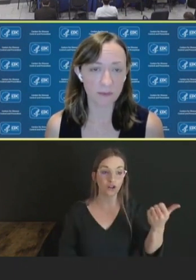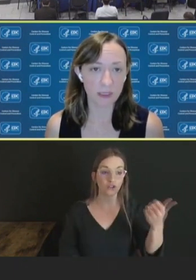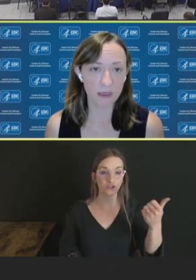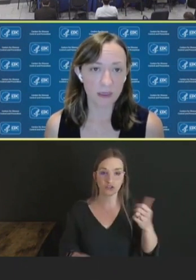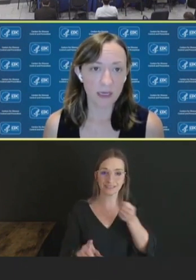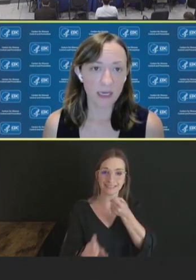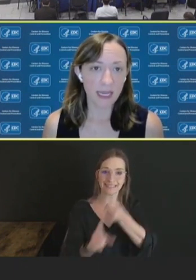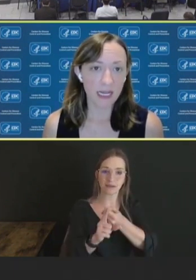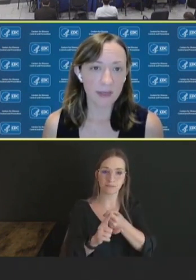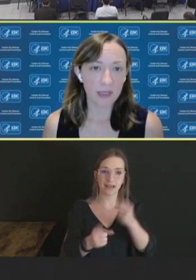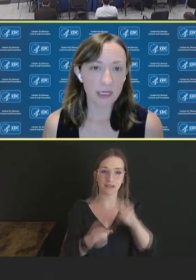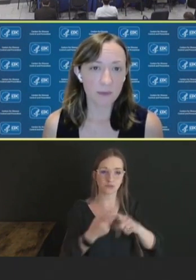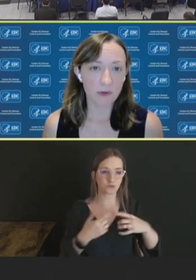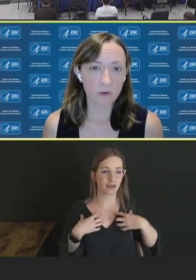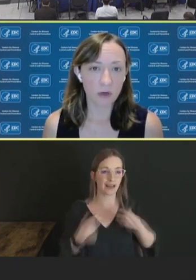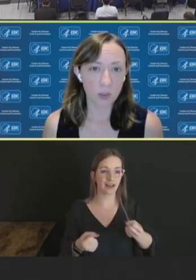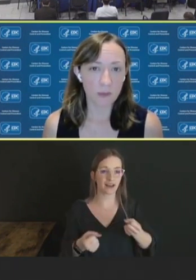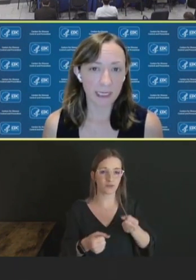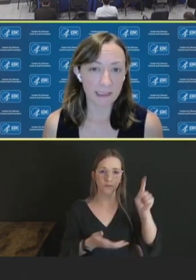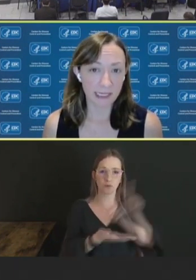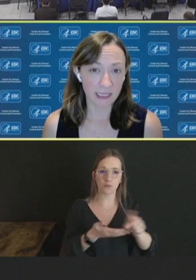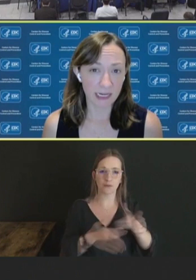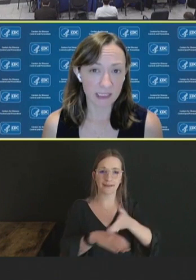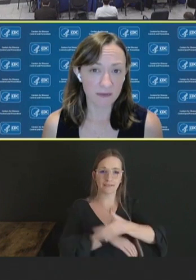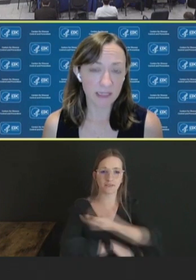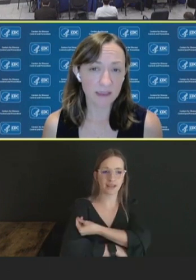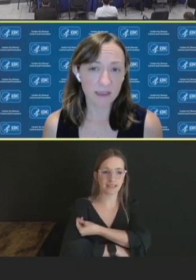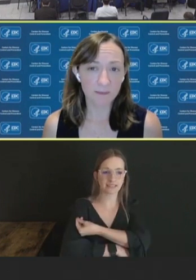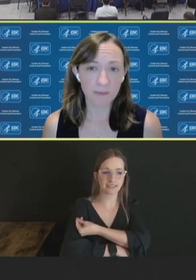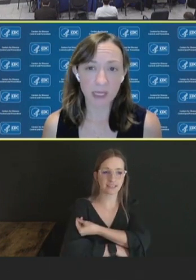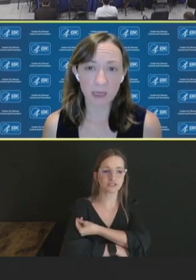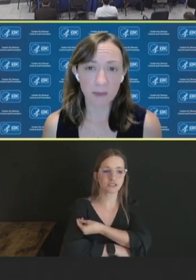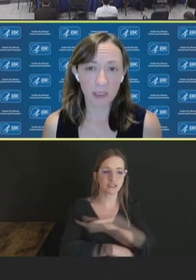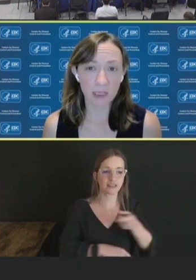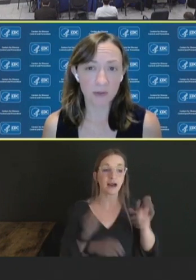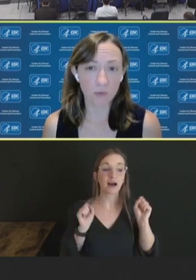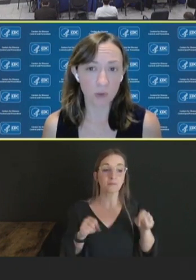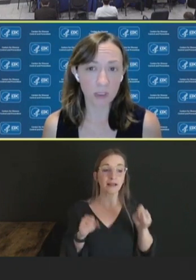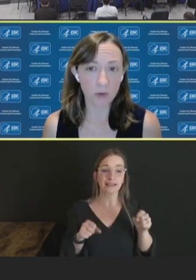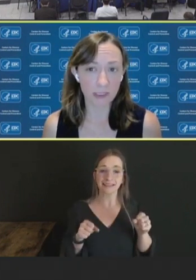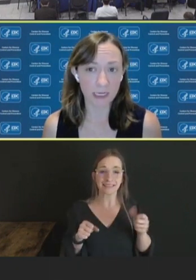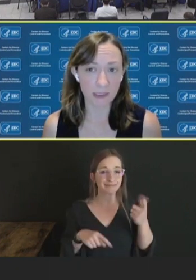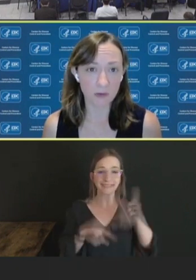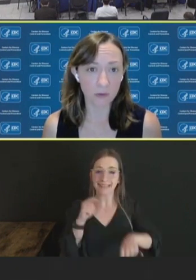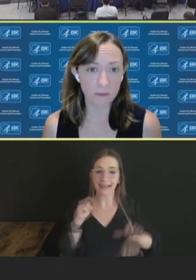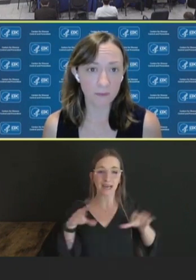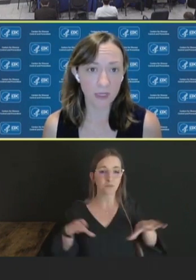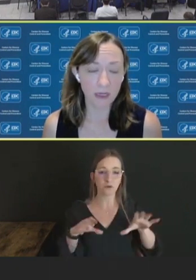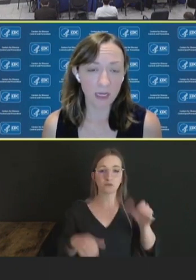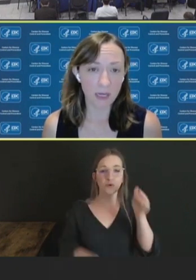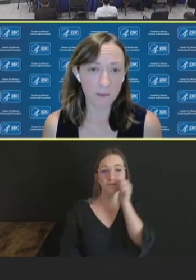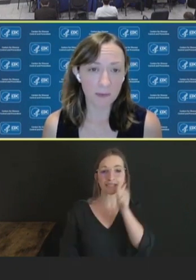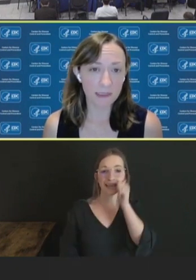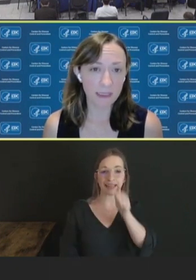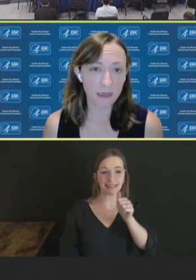Inability to perform normally daily activities, inability to work or attend school, and receipt